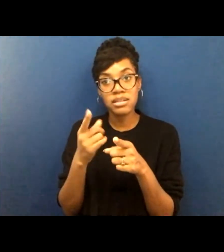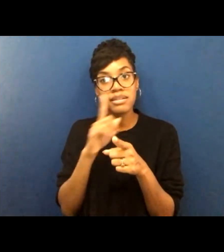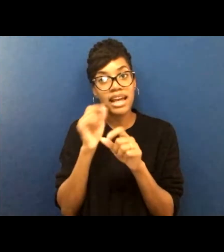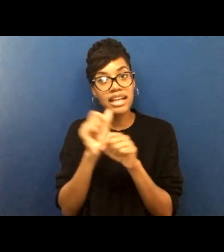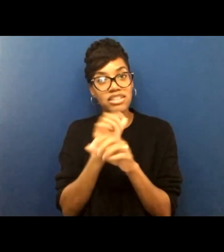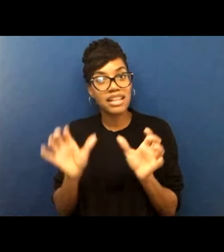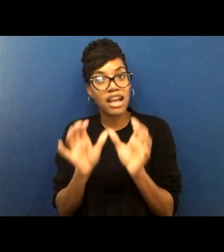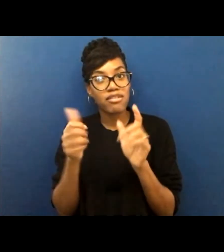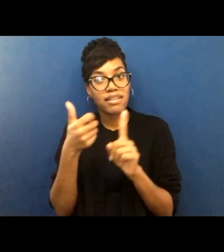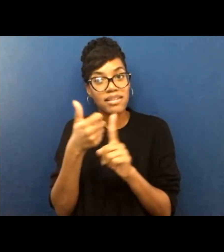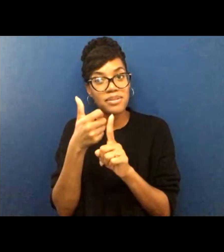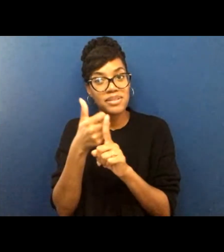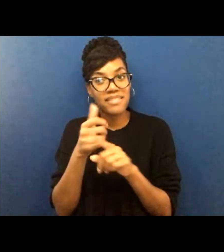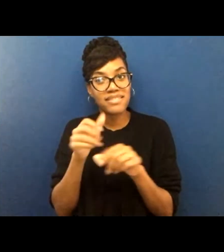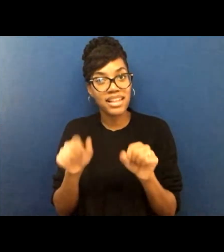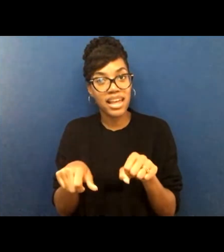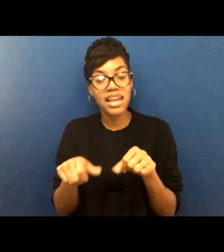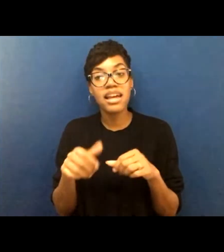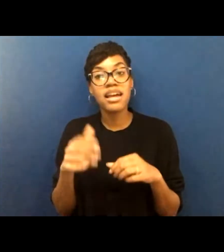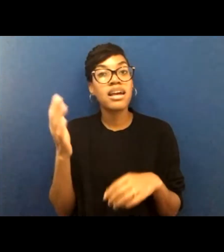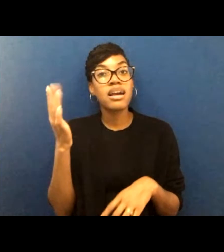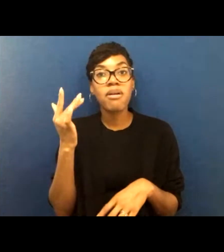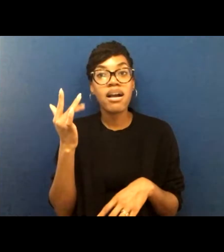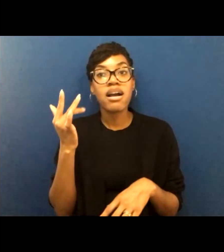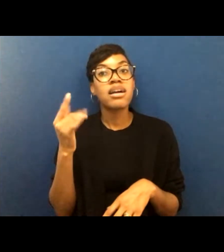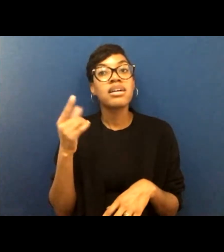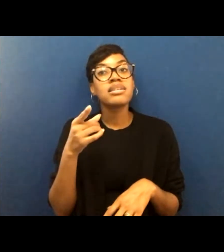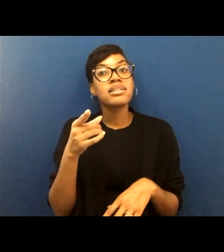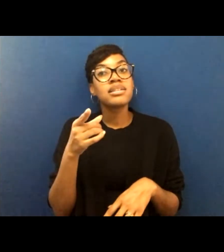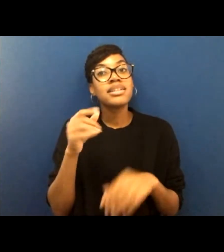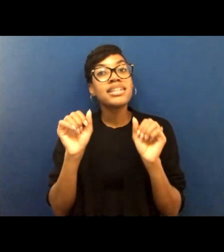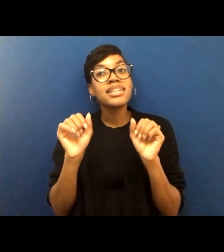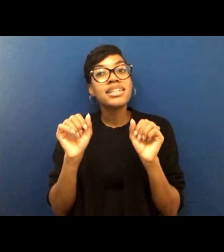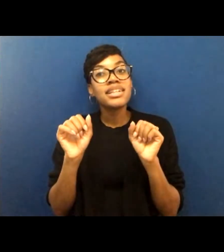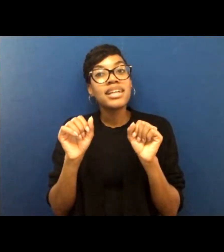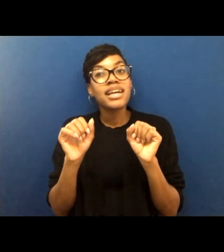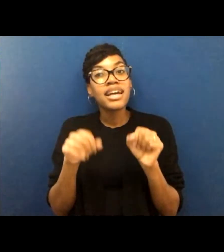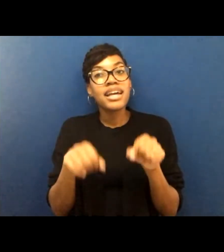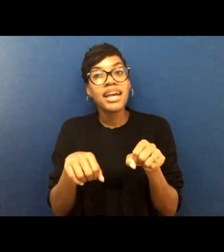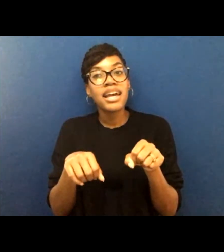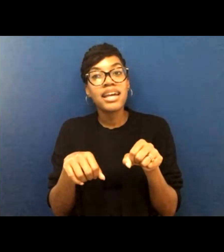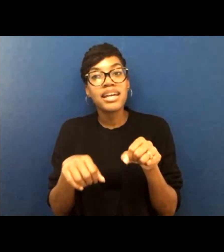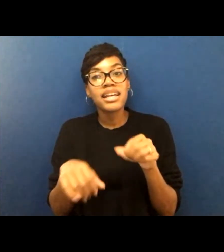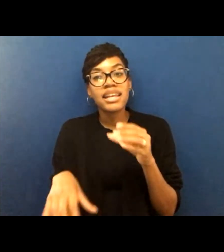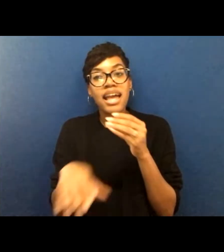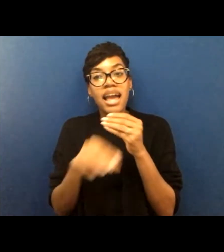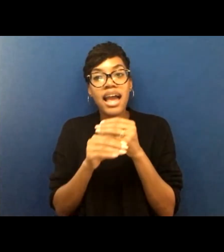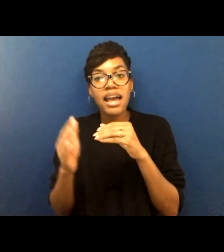So to help camouflage, they can put all sorts of different things on top of their shell.